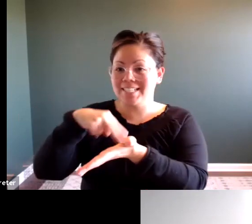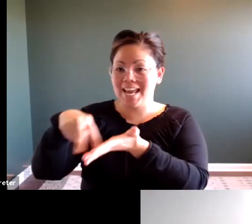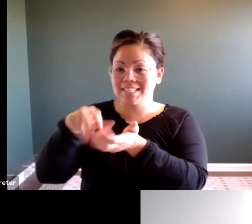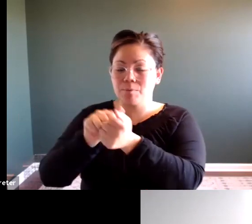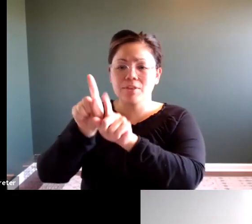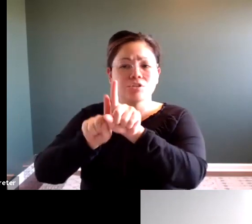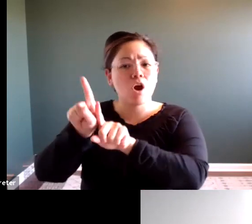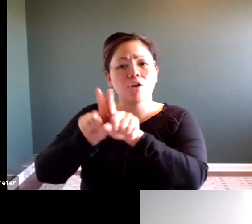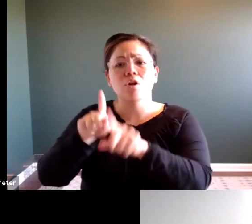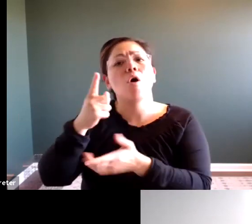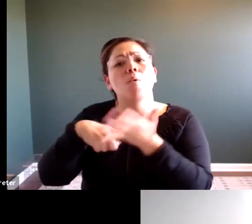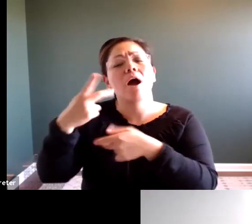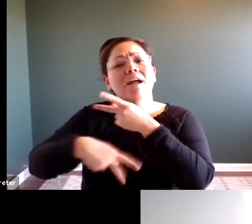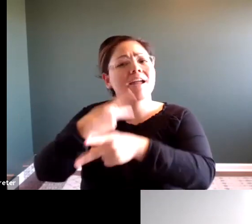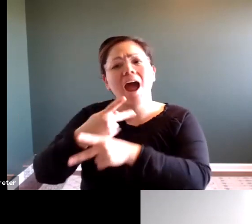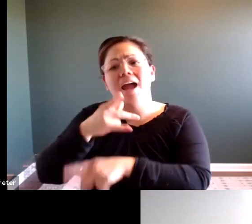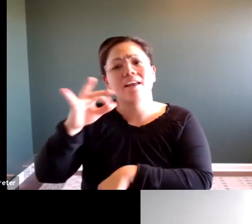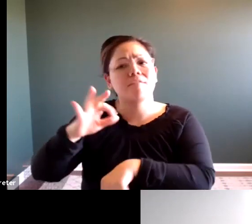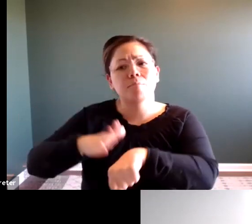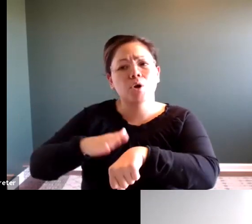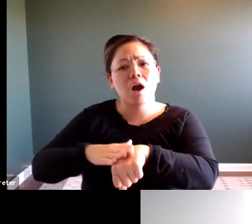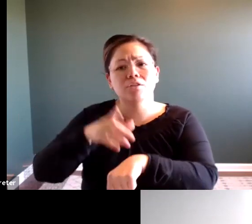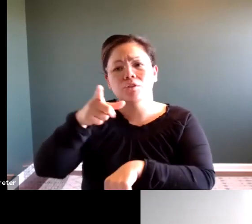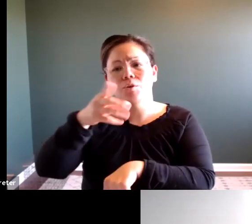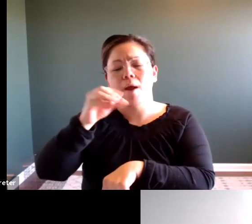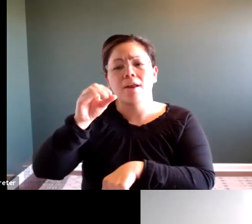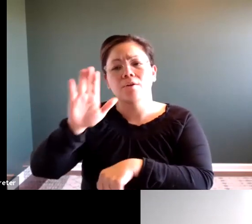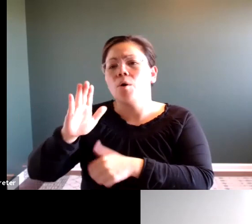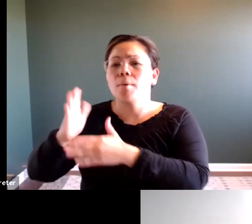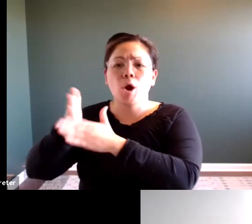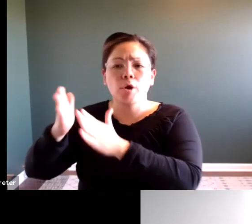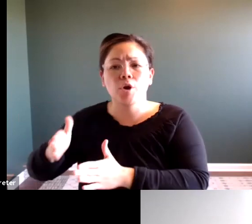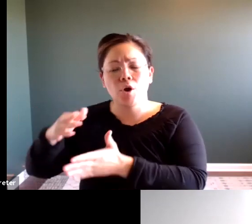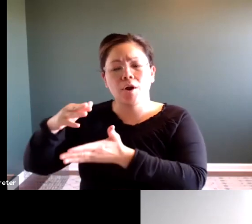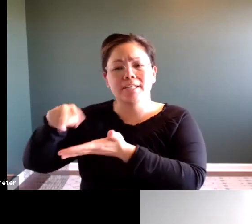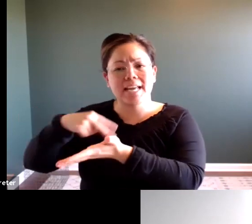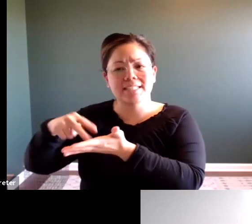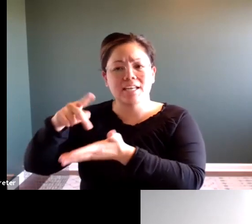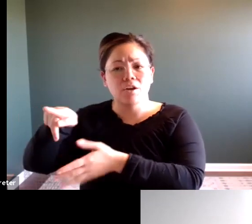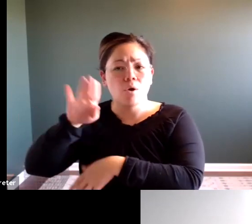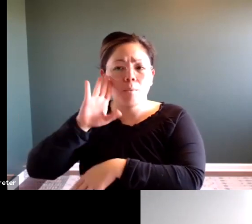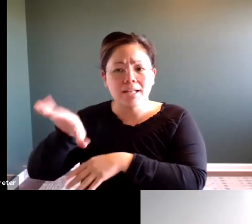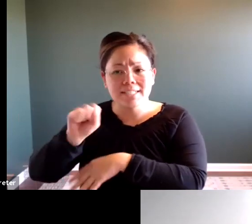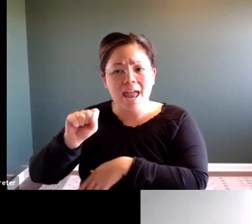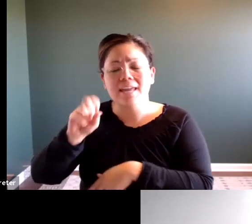what kind of precautions are you and your partner taking, and I suppose the organizers of the event